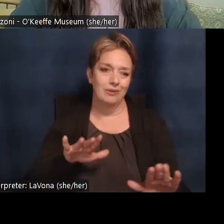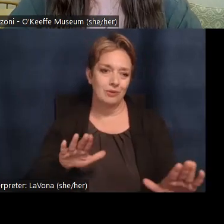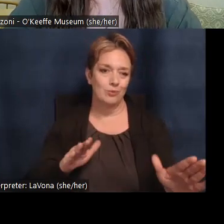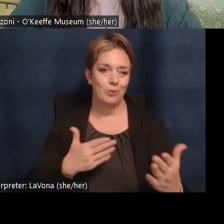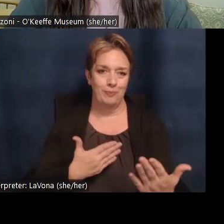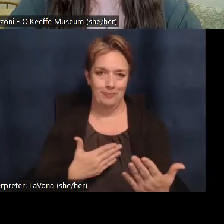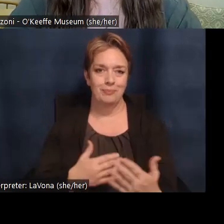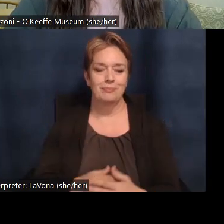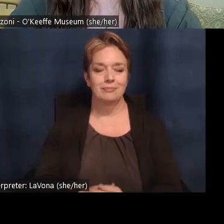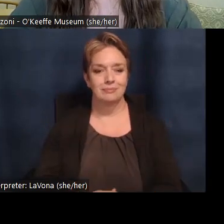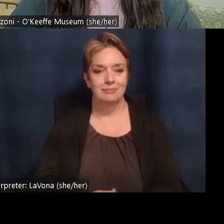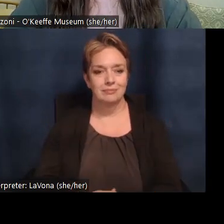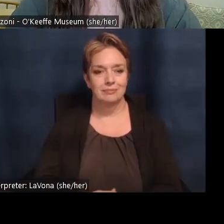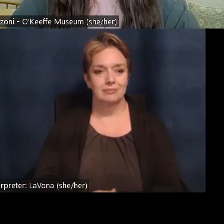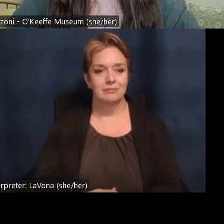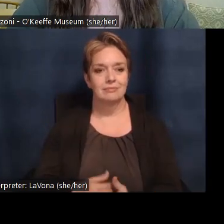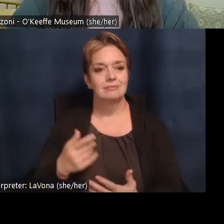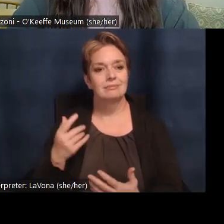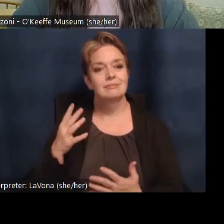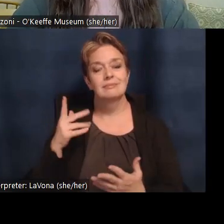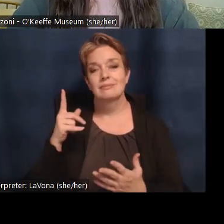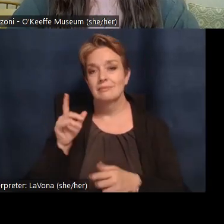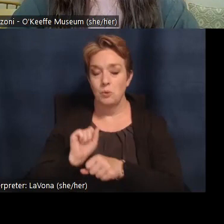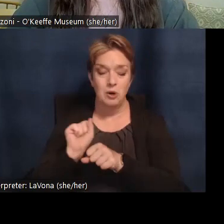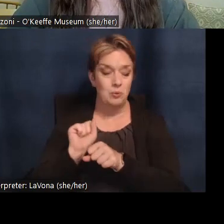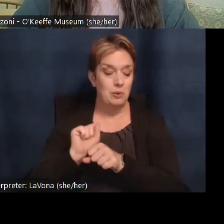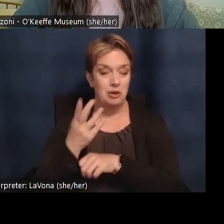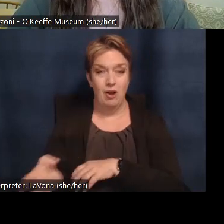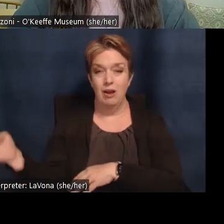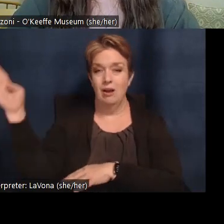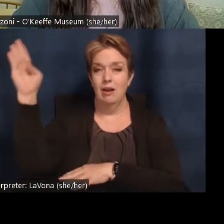when she was just looking to rest at the end of the day.